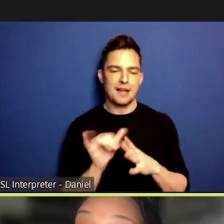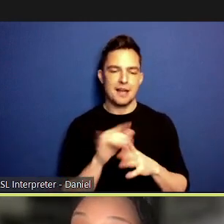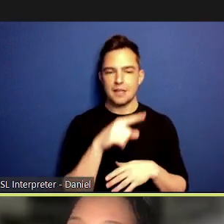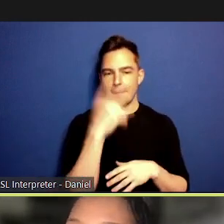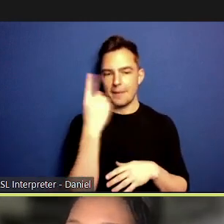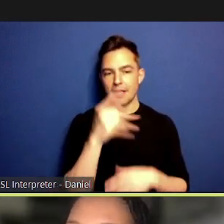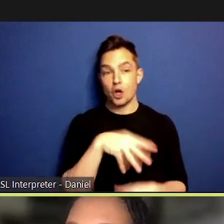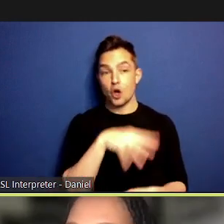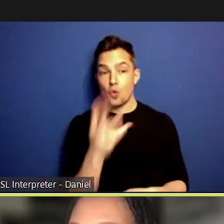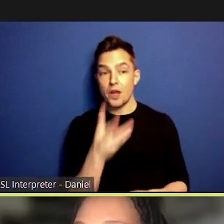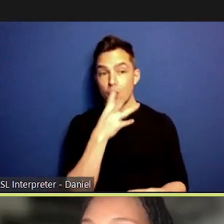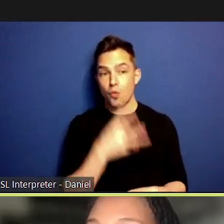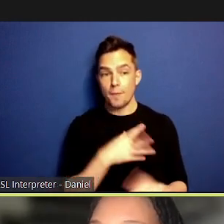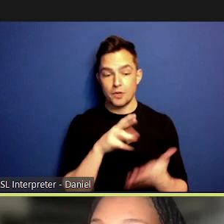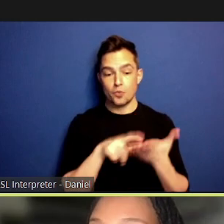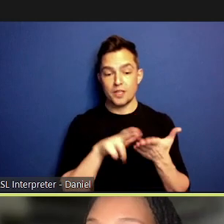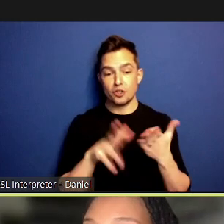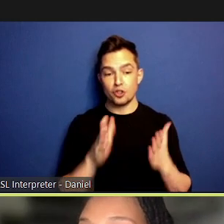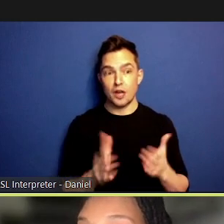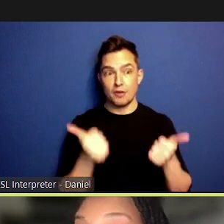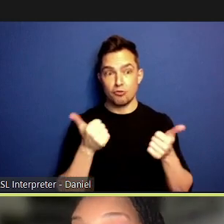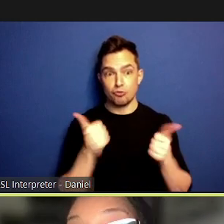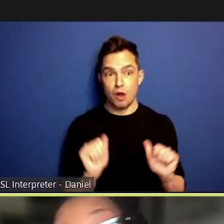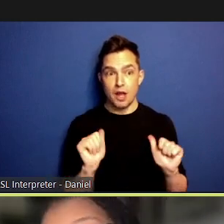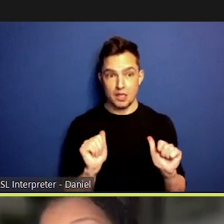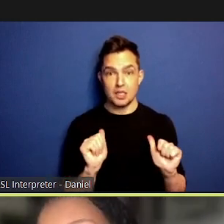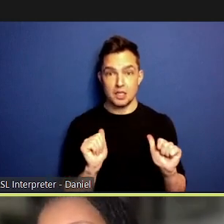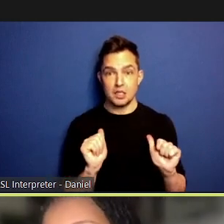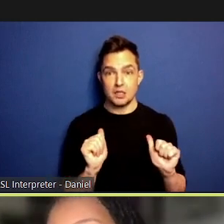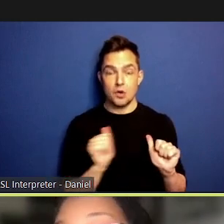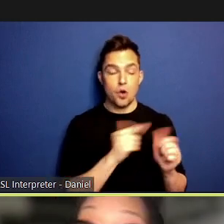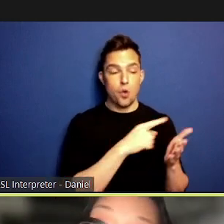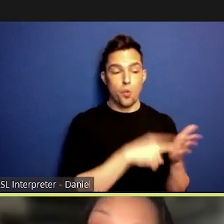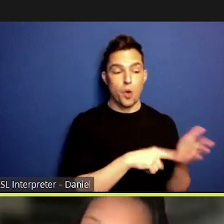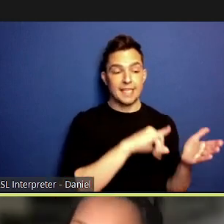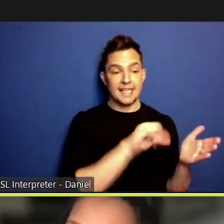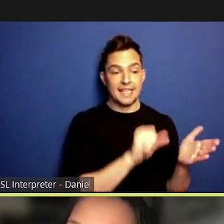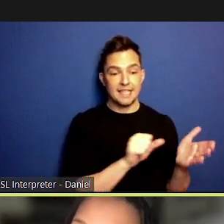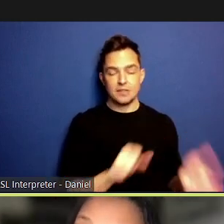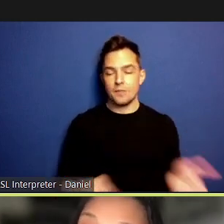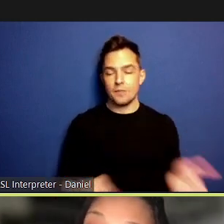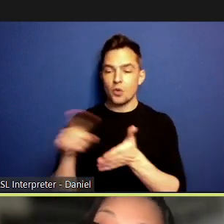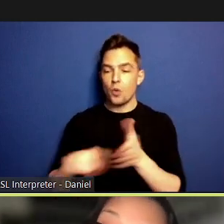researcher, you know, I try to make the move from what is to what could be and how could